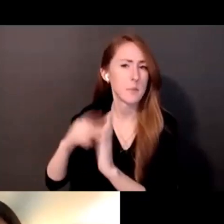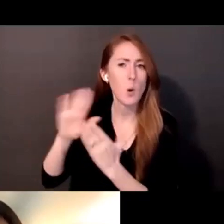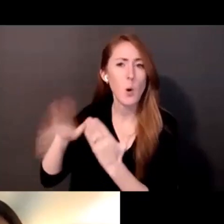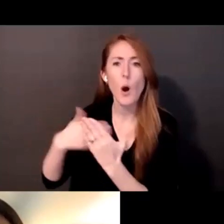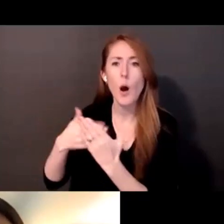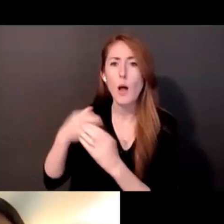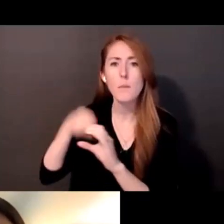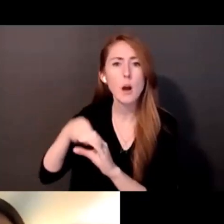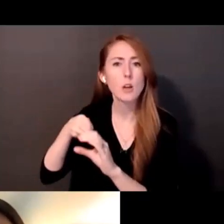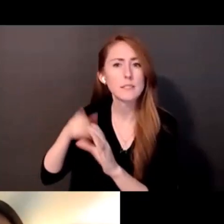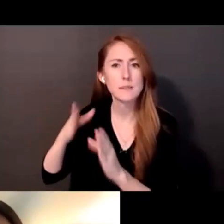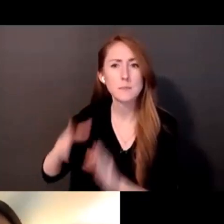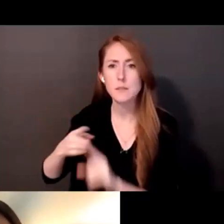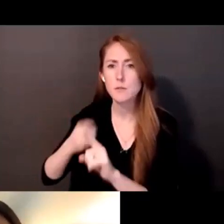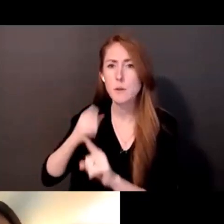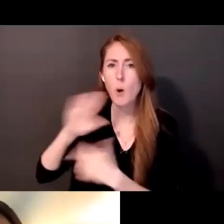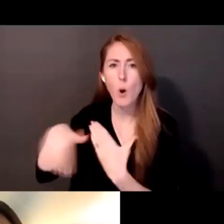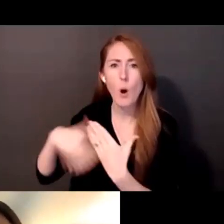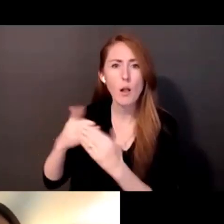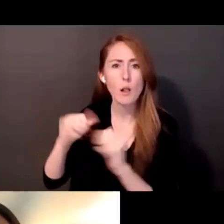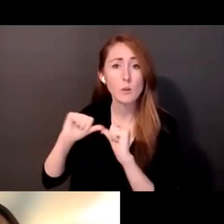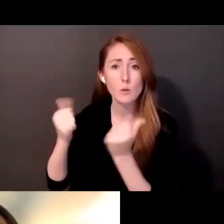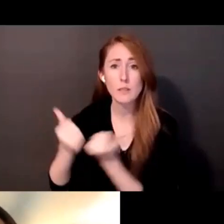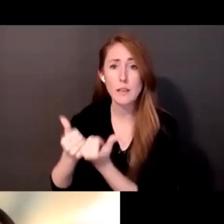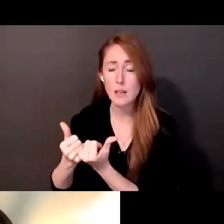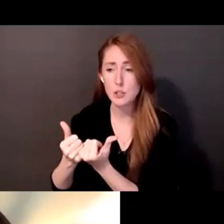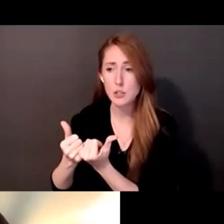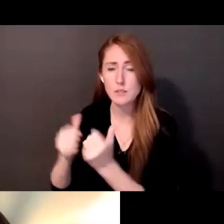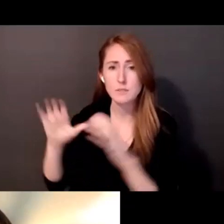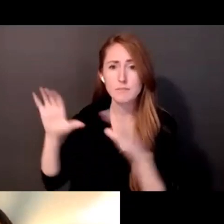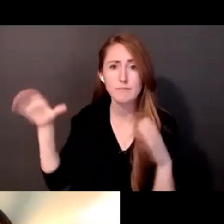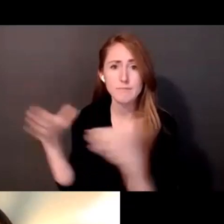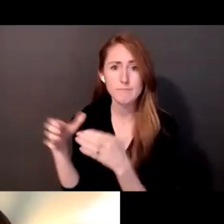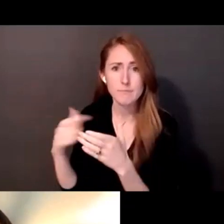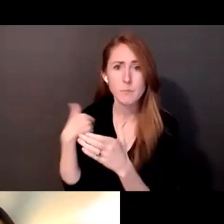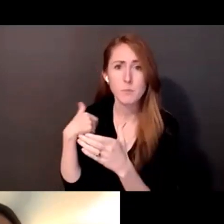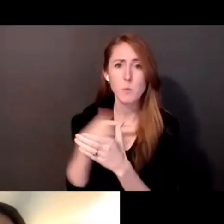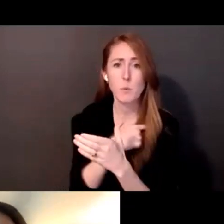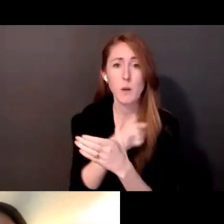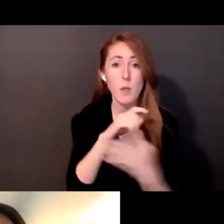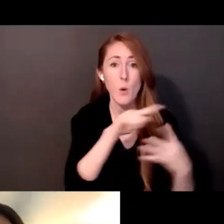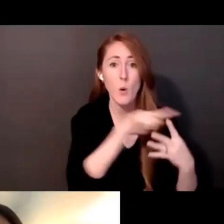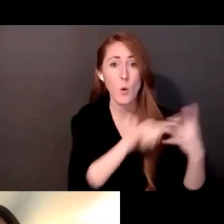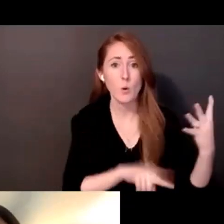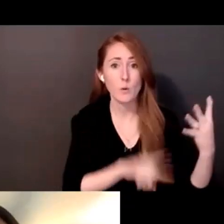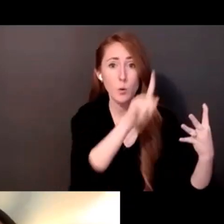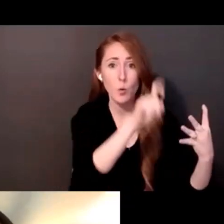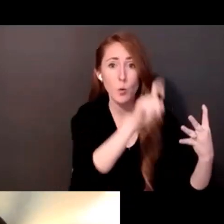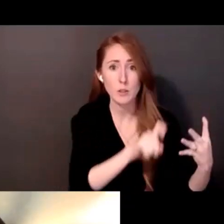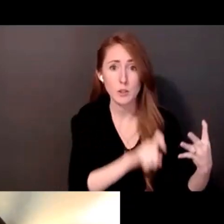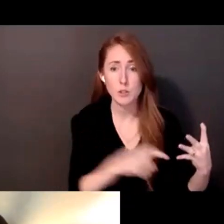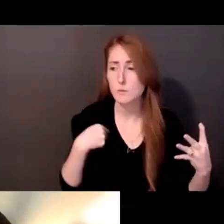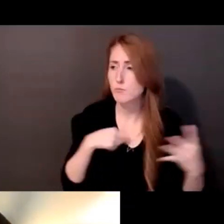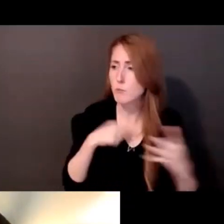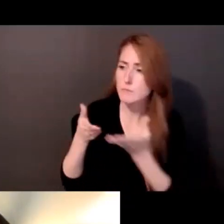participated, and we also asked them to validate what we were discussing as a group,